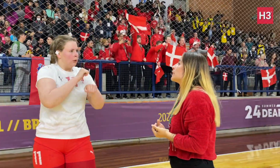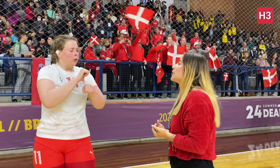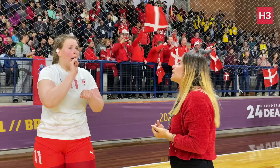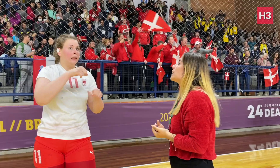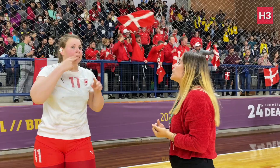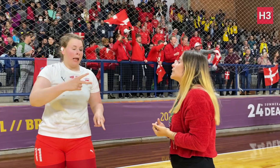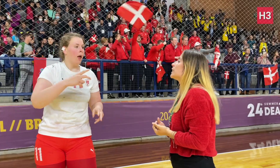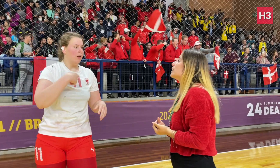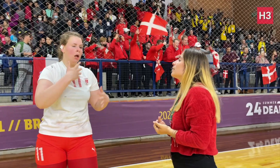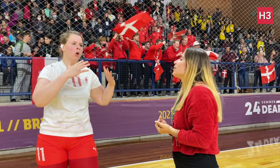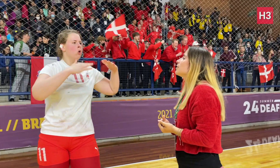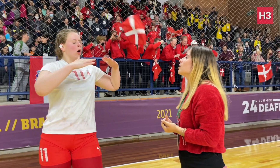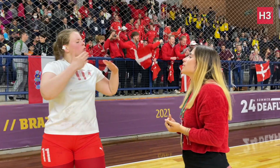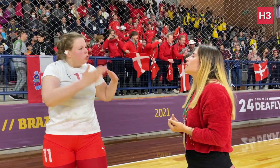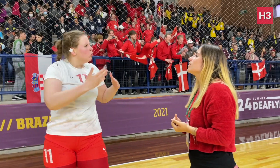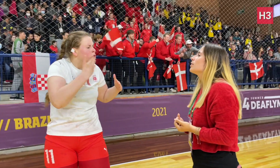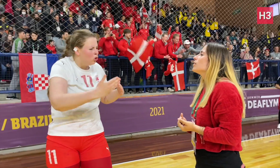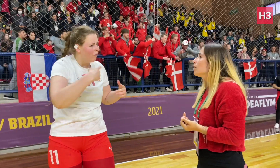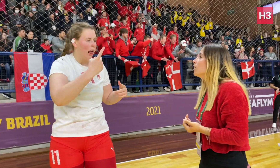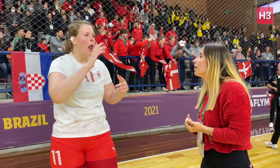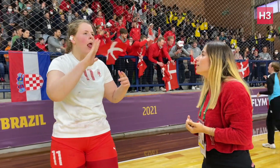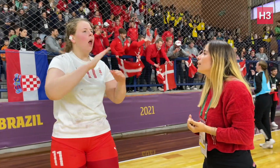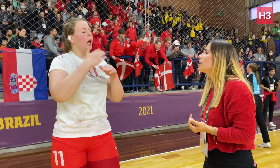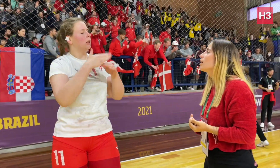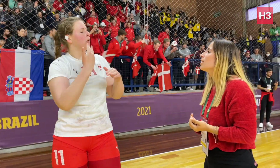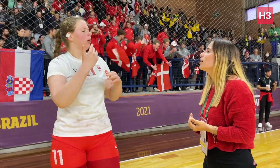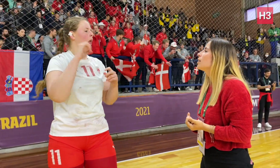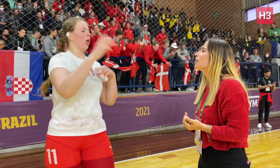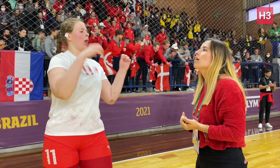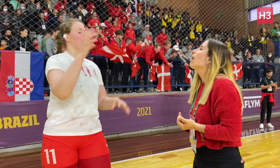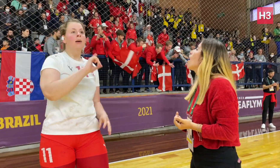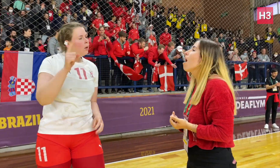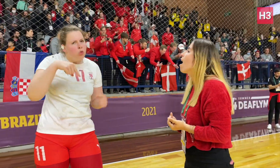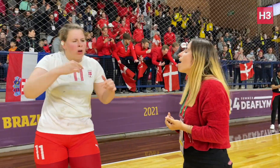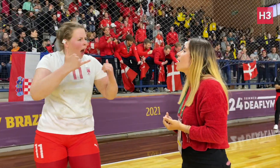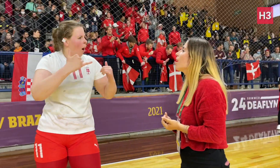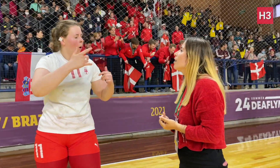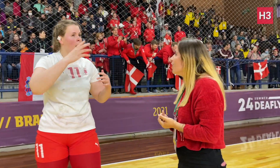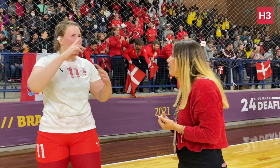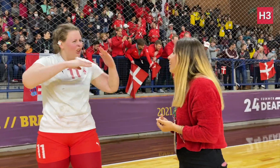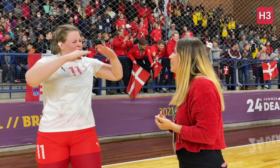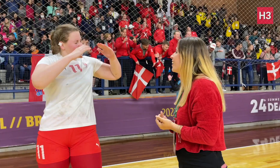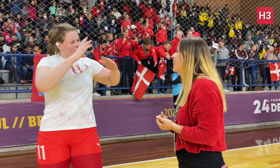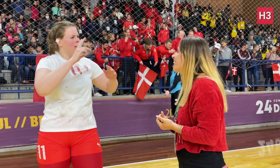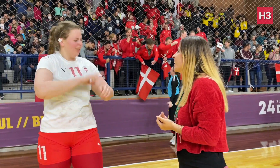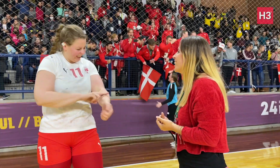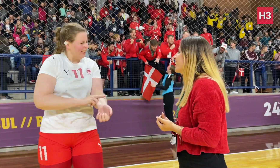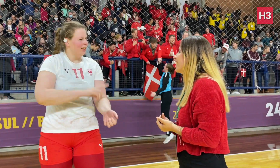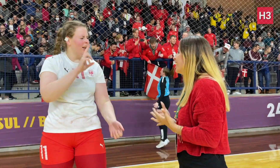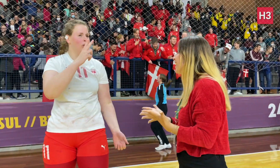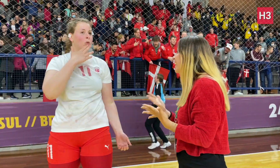since the last Deaflympics. I could see that. It was good! Good competition, they definitely gave us a good run for the medal.